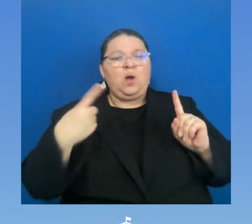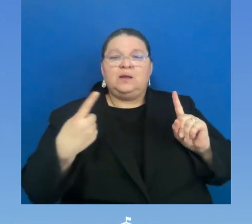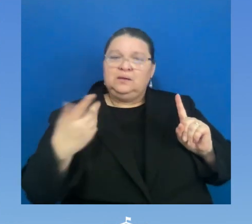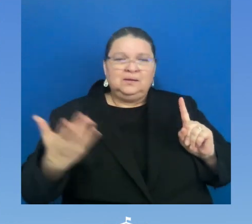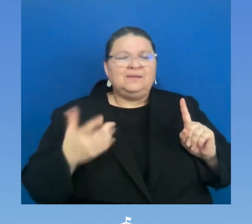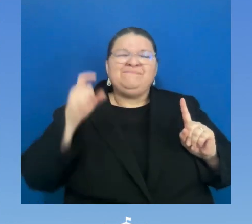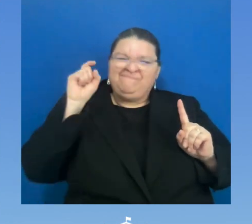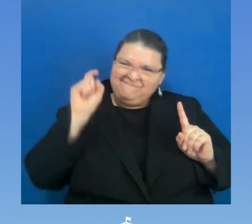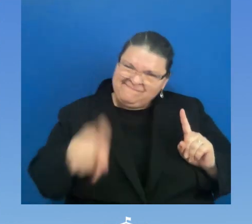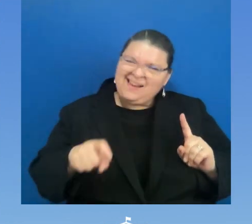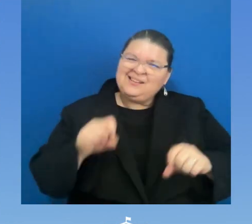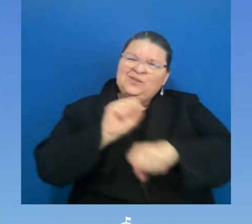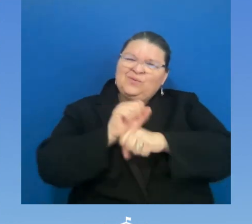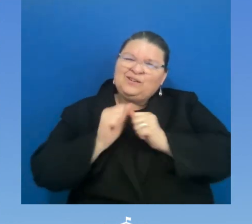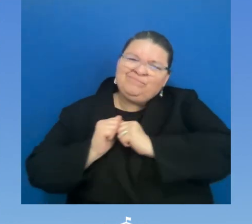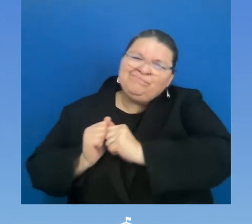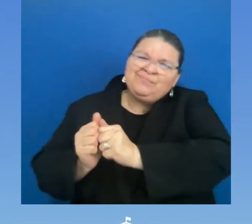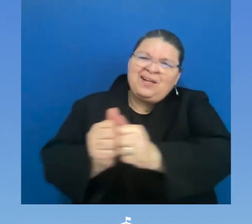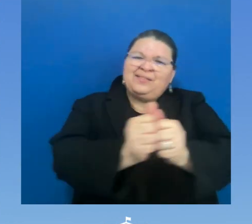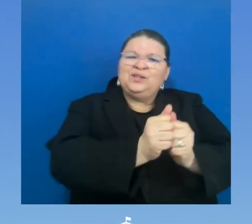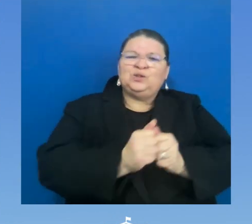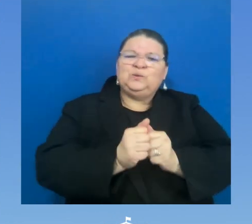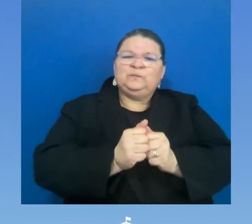And that is why we are gathered here today at this summit.